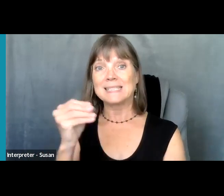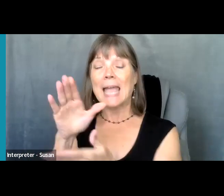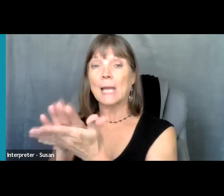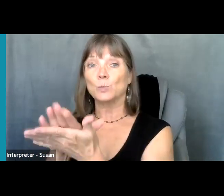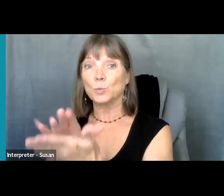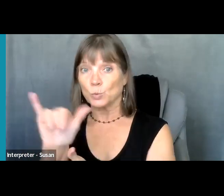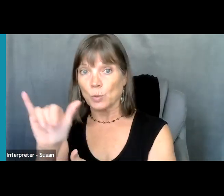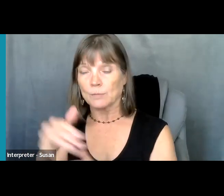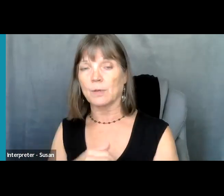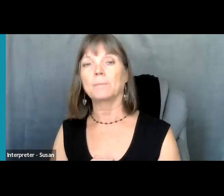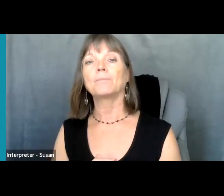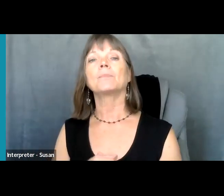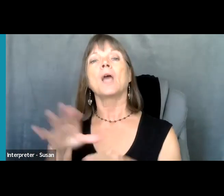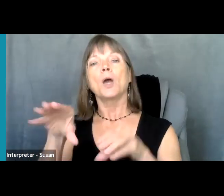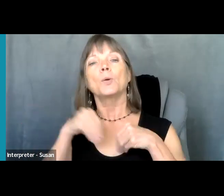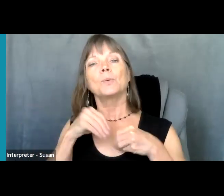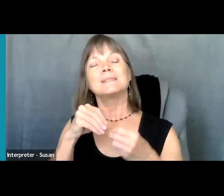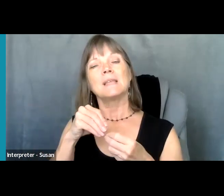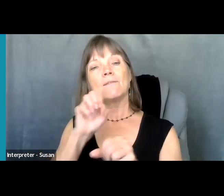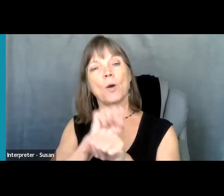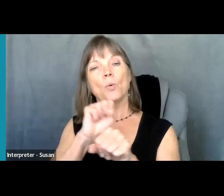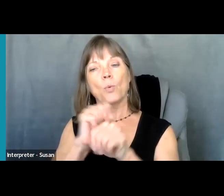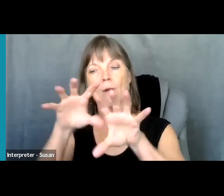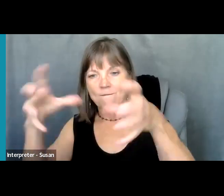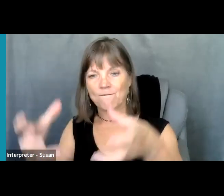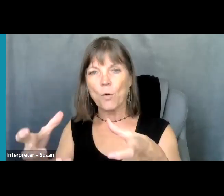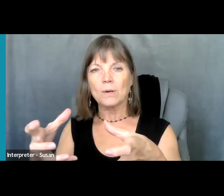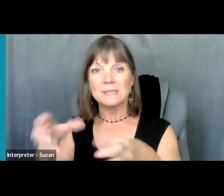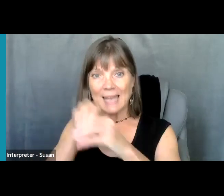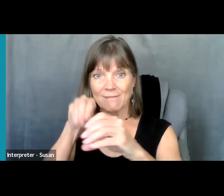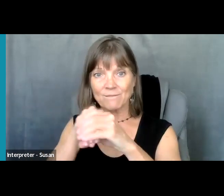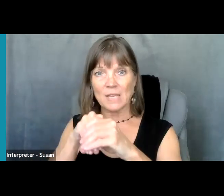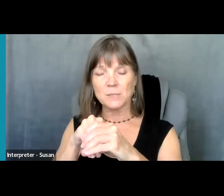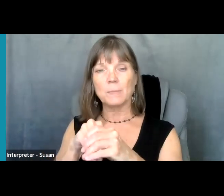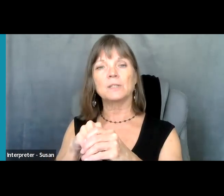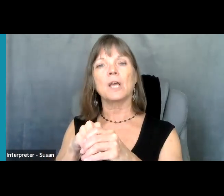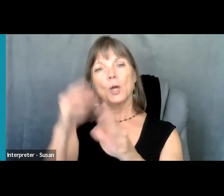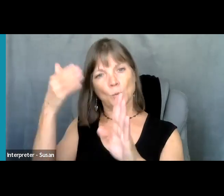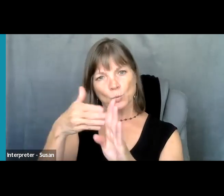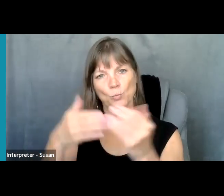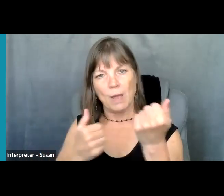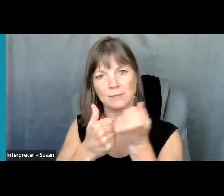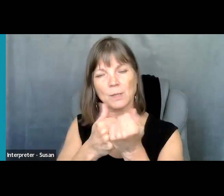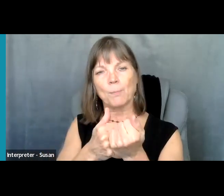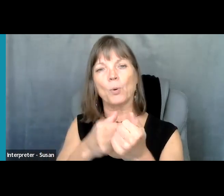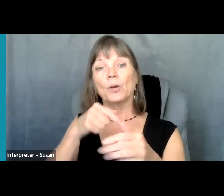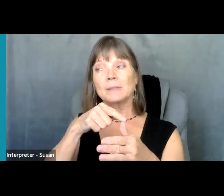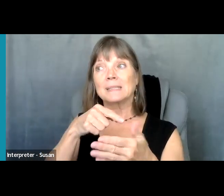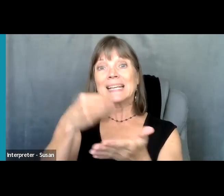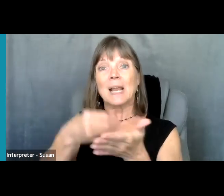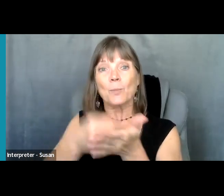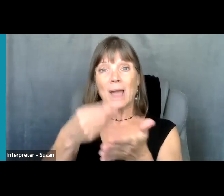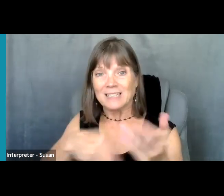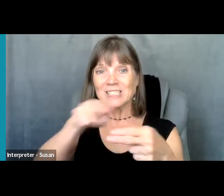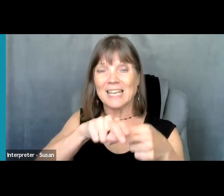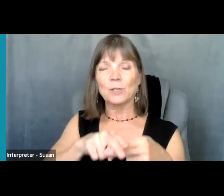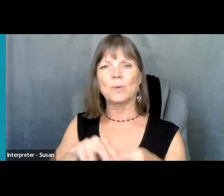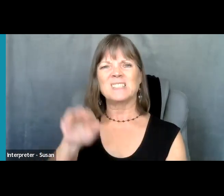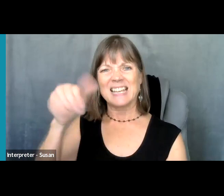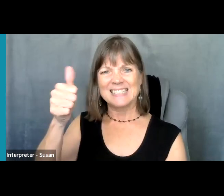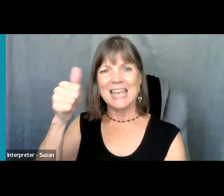Kelly Crosbie (she/her): We also got workforce investment. Lots of them. We got direct support for professional wage increases. We got ten million dollars for a behavioral health center of excellence.